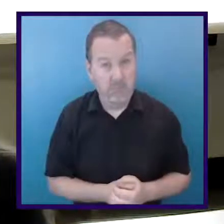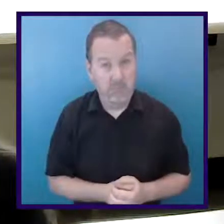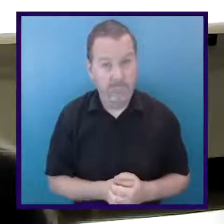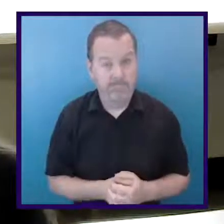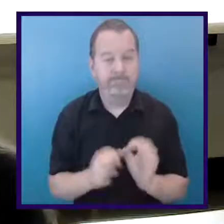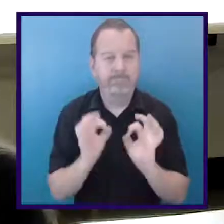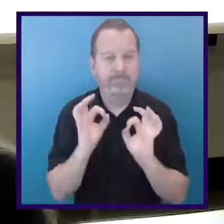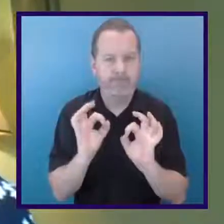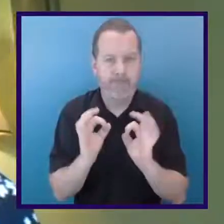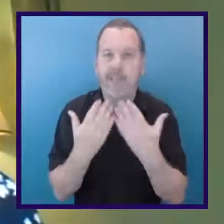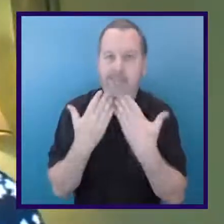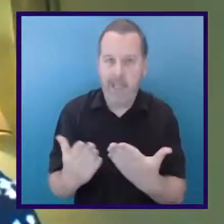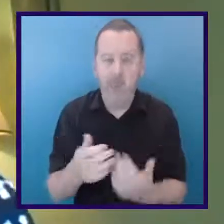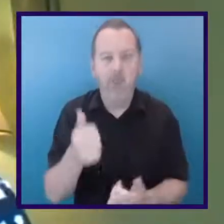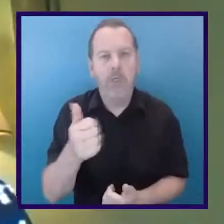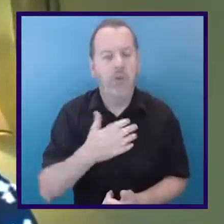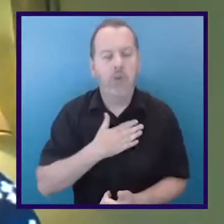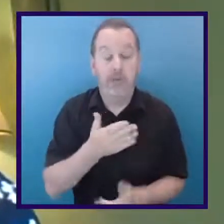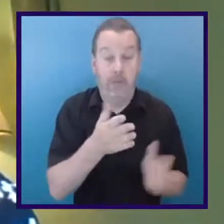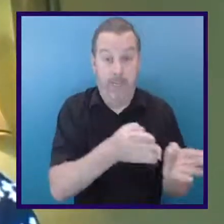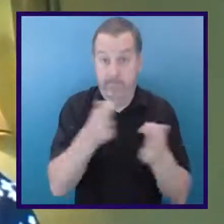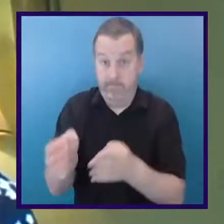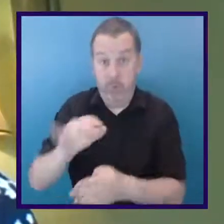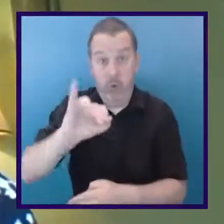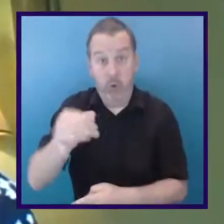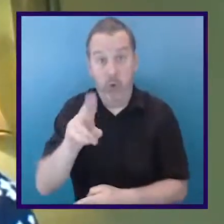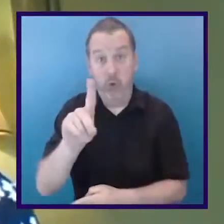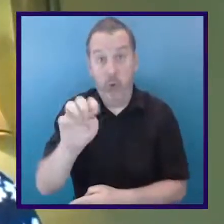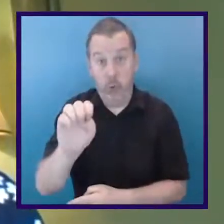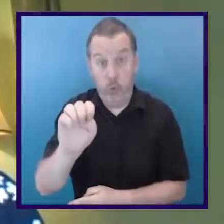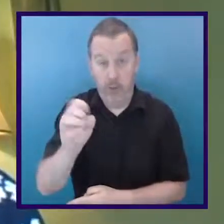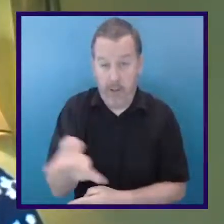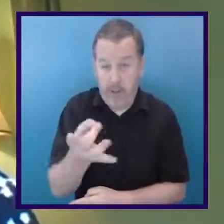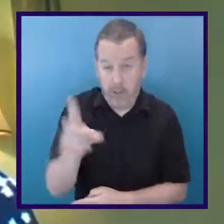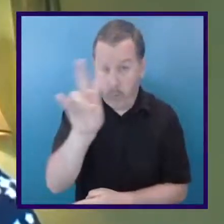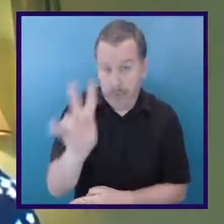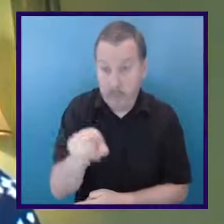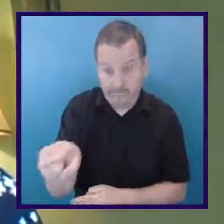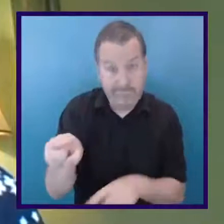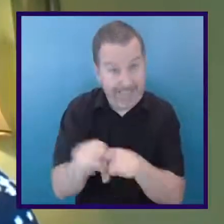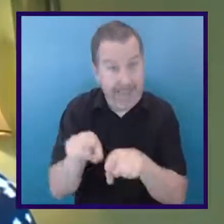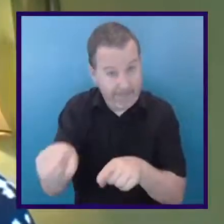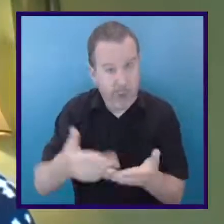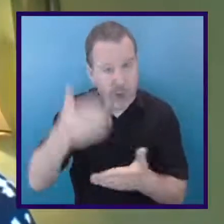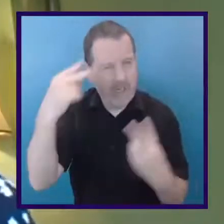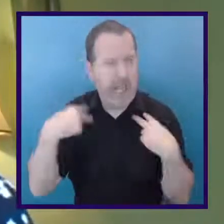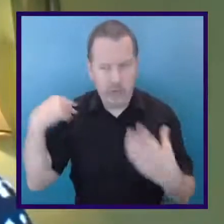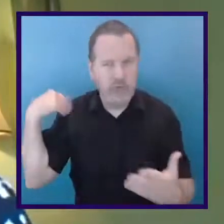And could I just ask Jude a question then, again, as, as a language learner.